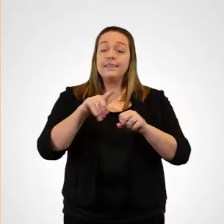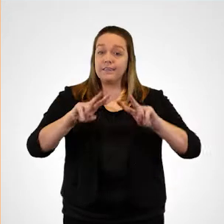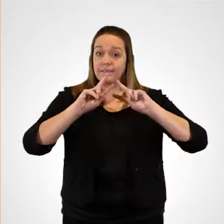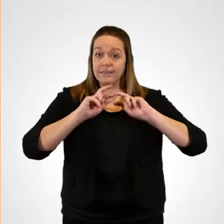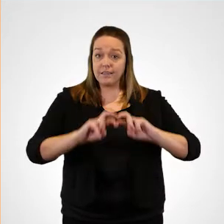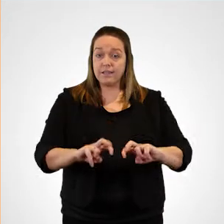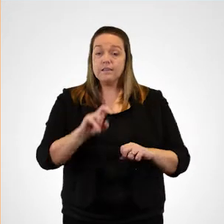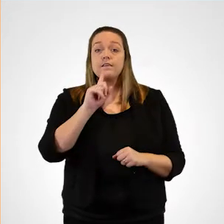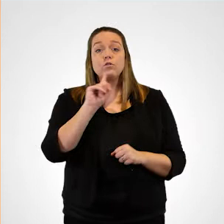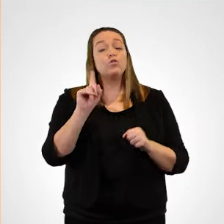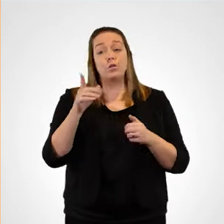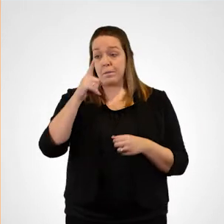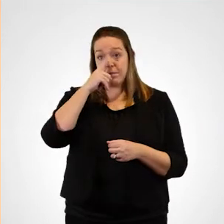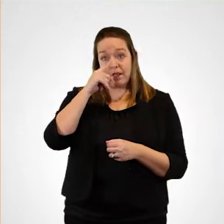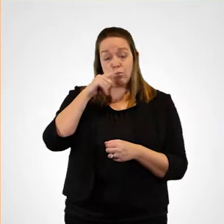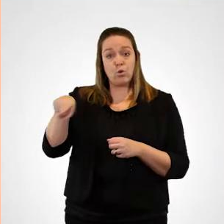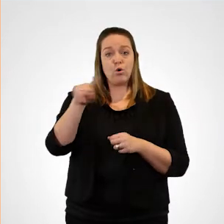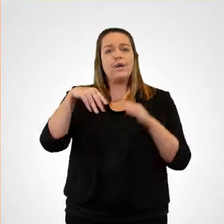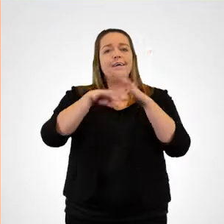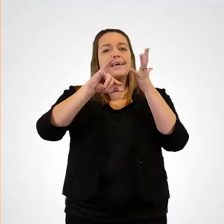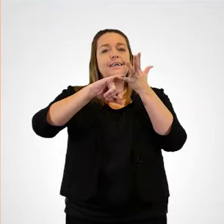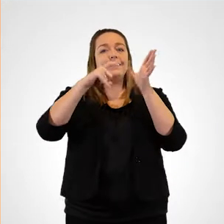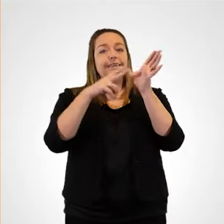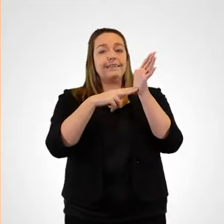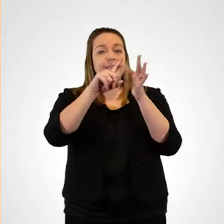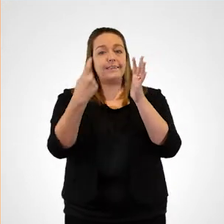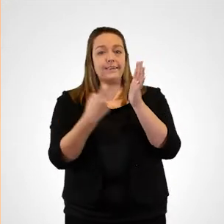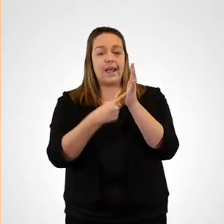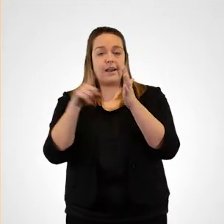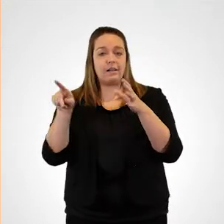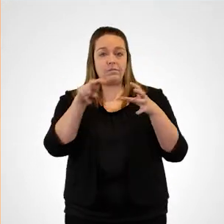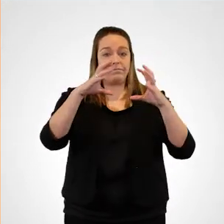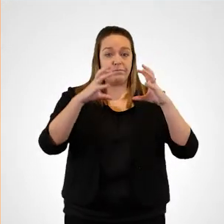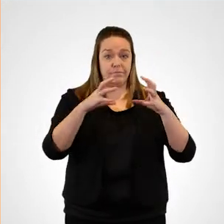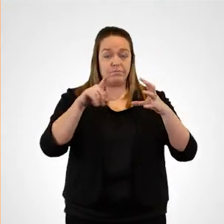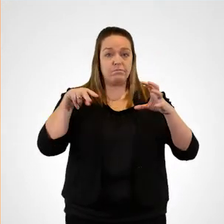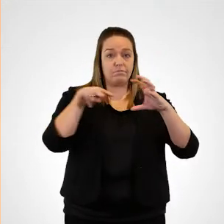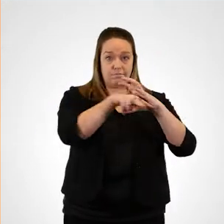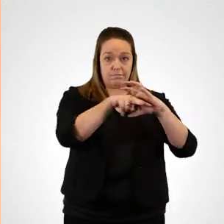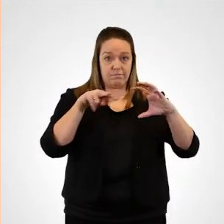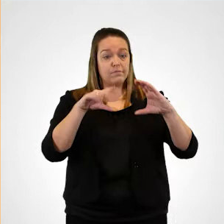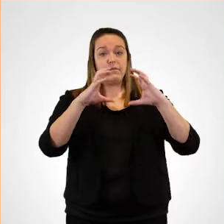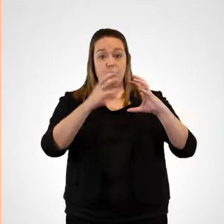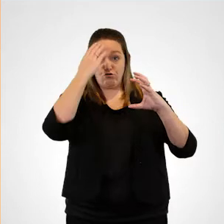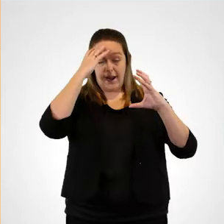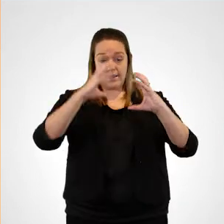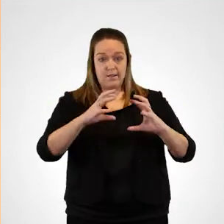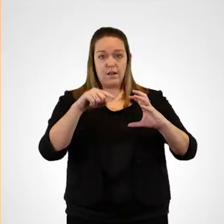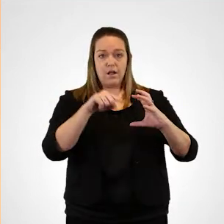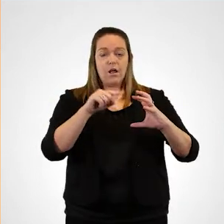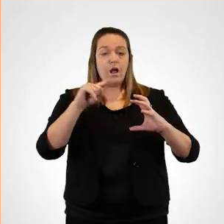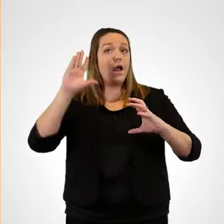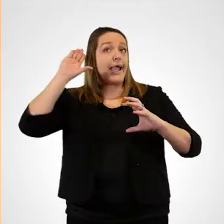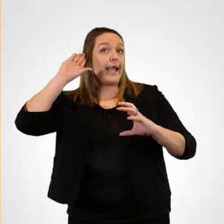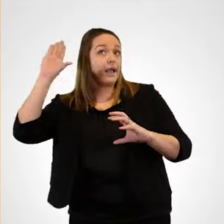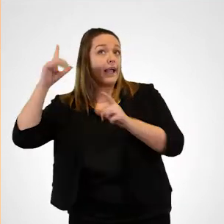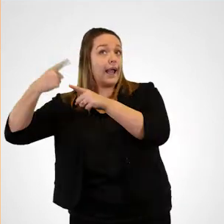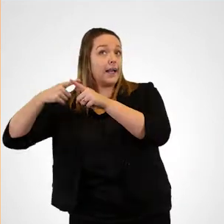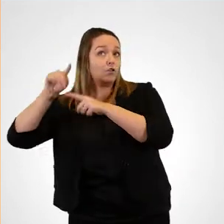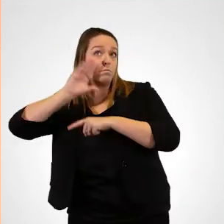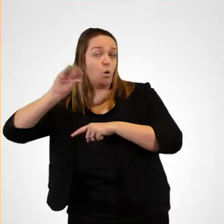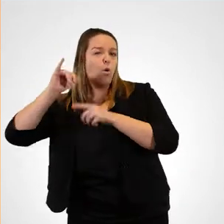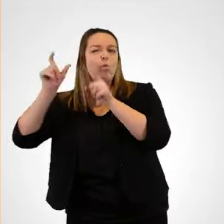that people who were in a scanner either listened to words being spoken